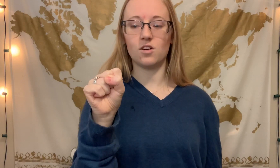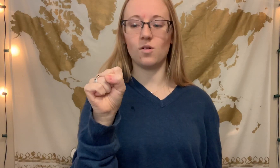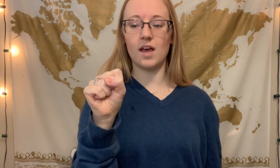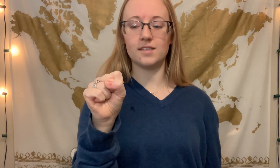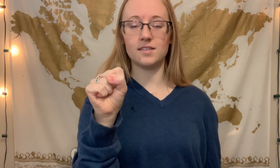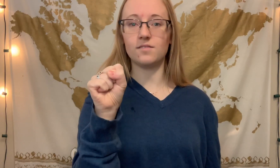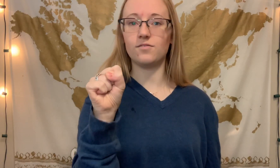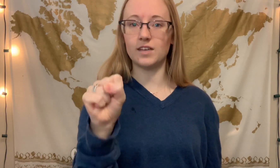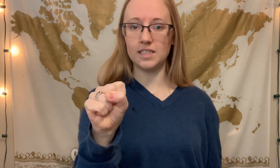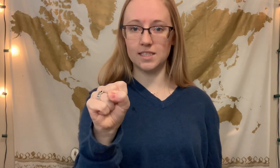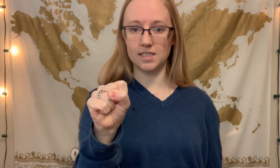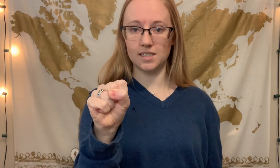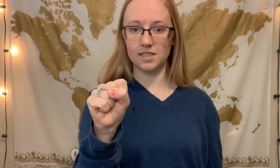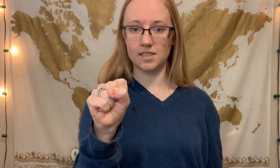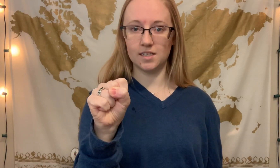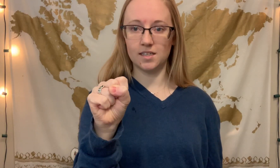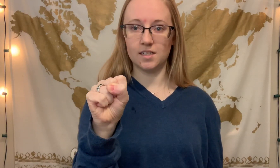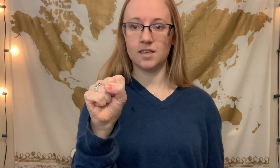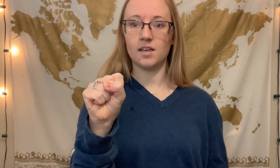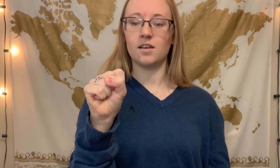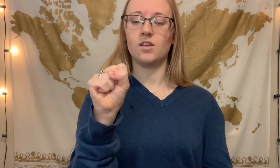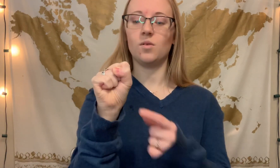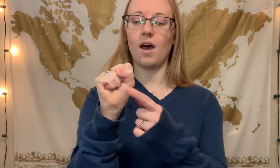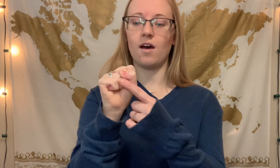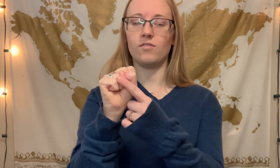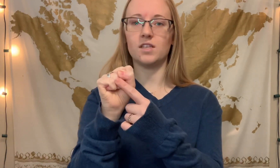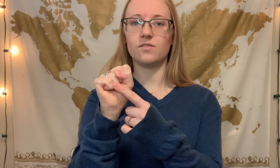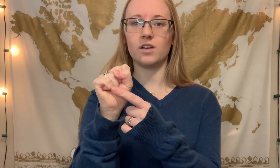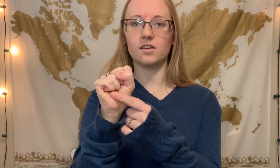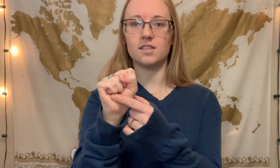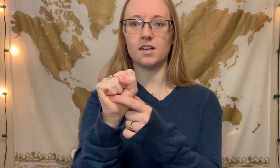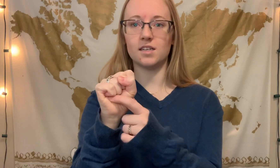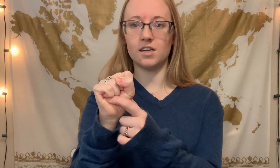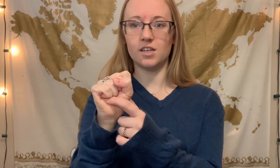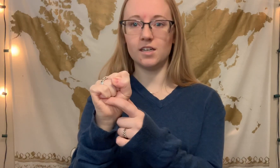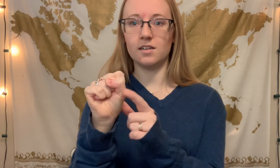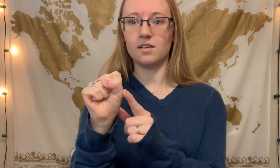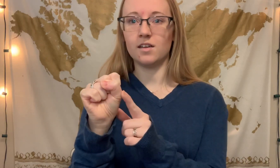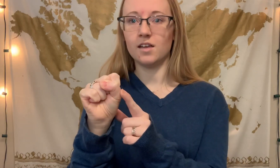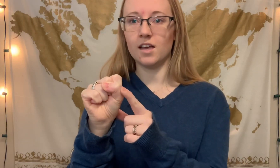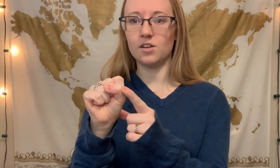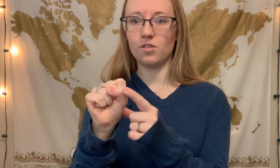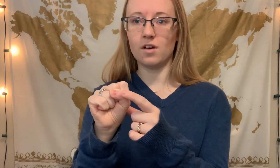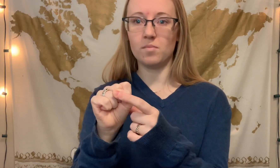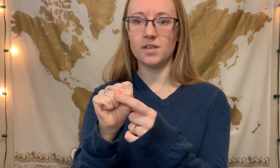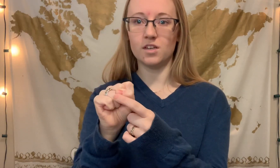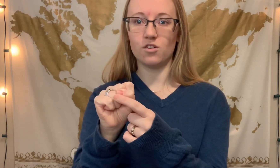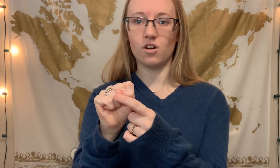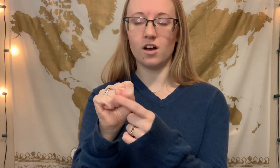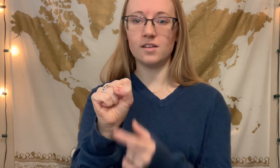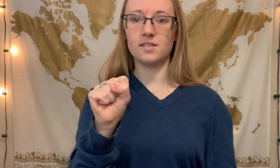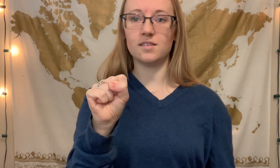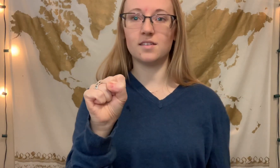S is a fist, you have these fingers tucked under and your thumb is across. In